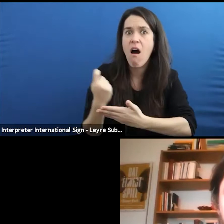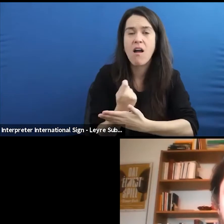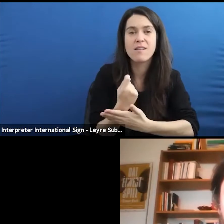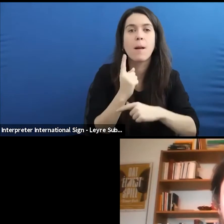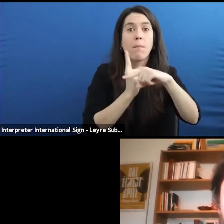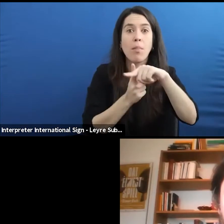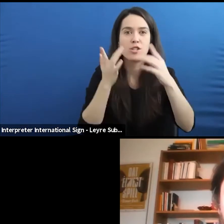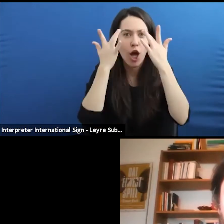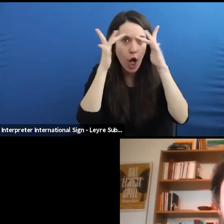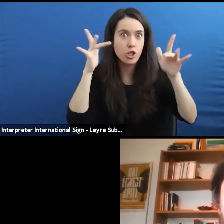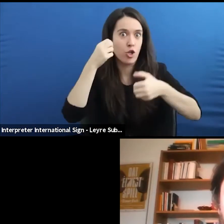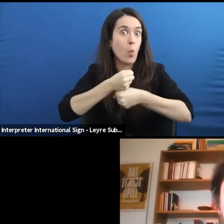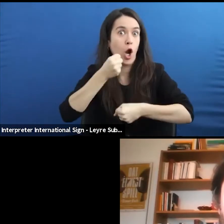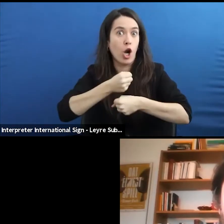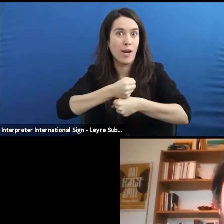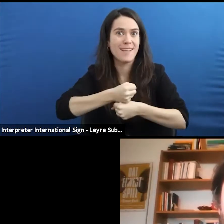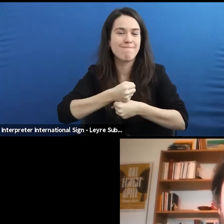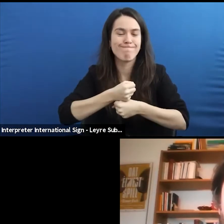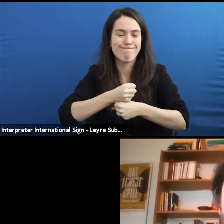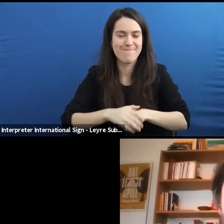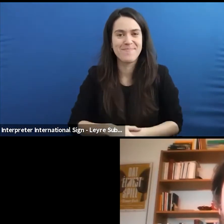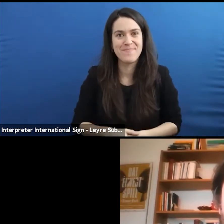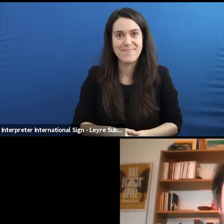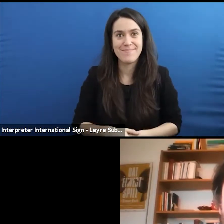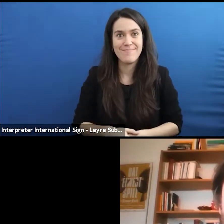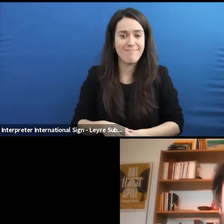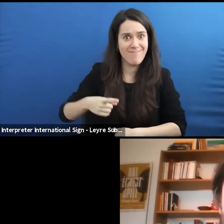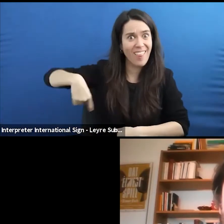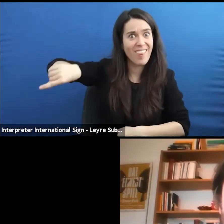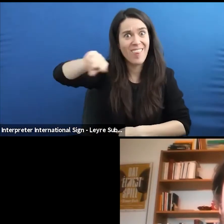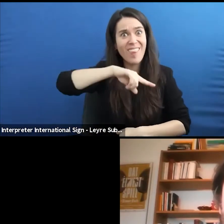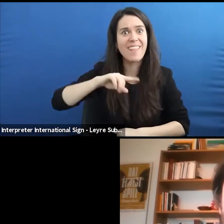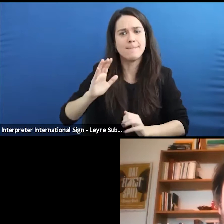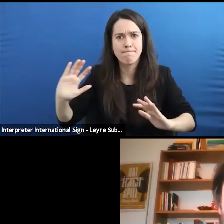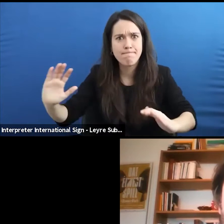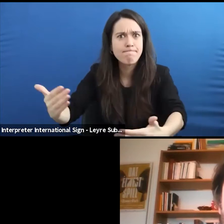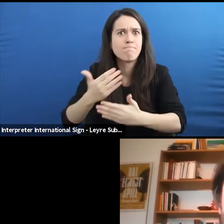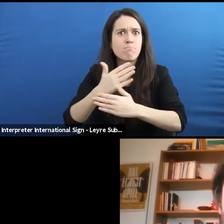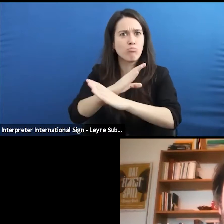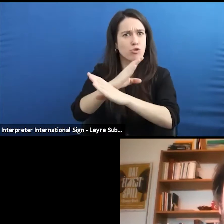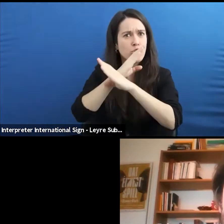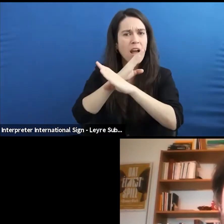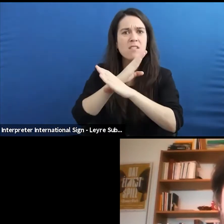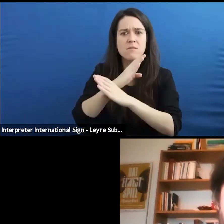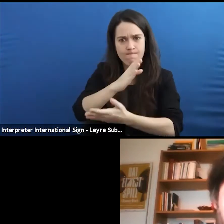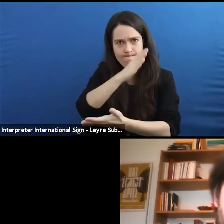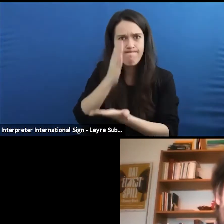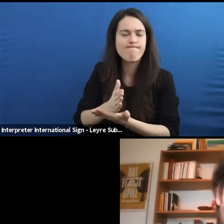workers because they are the one to protect and ensure access to Europe's cultural diversity.